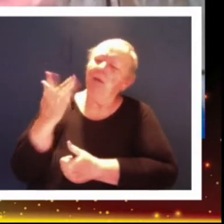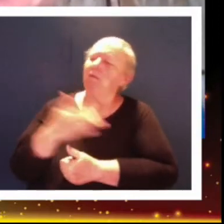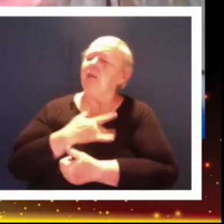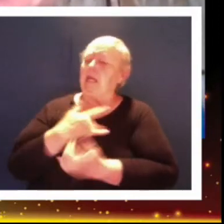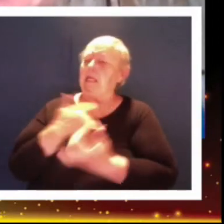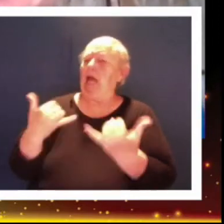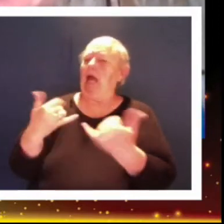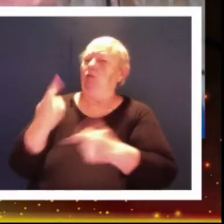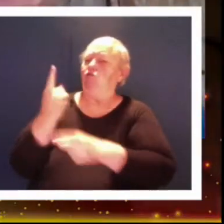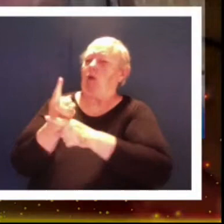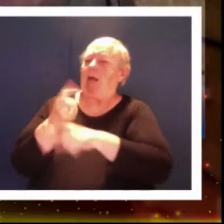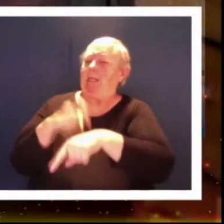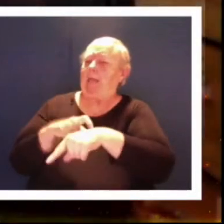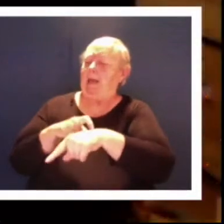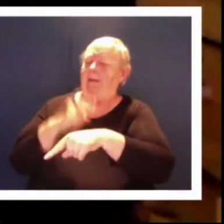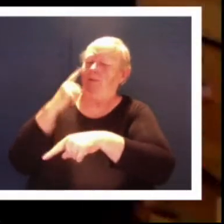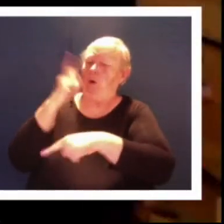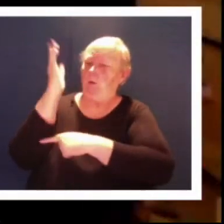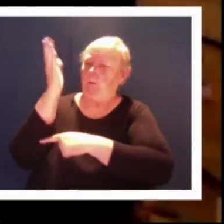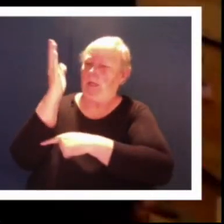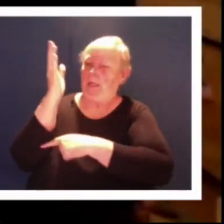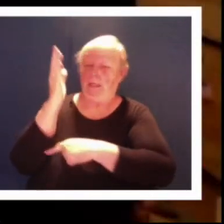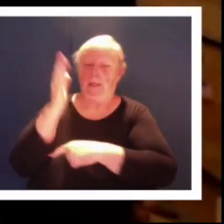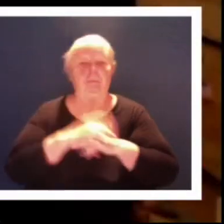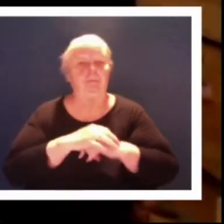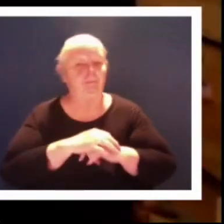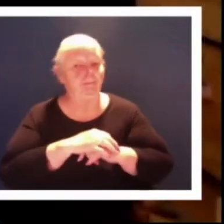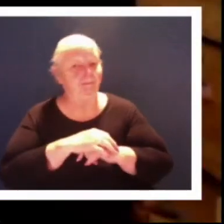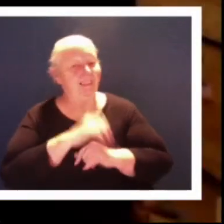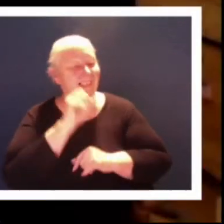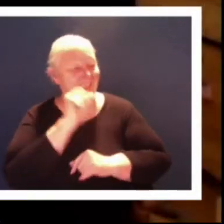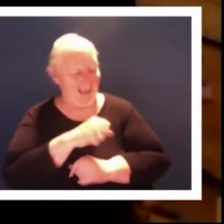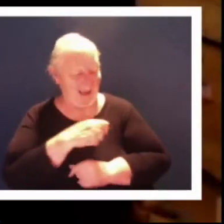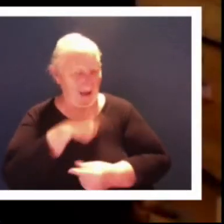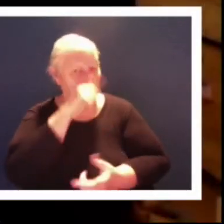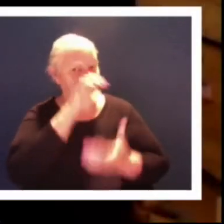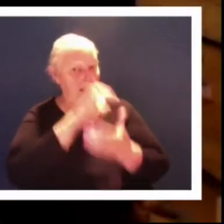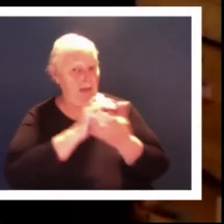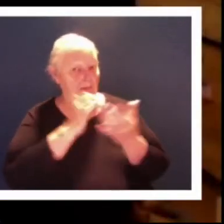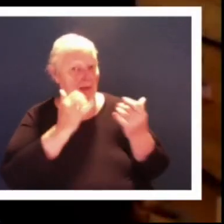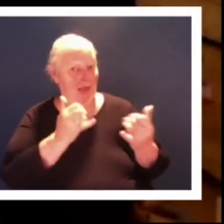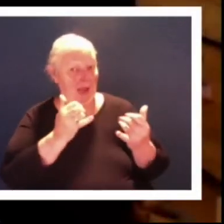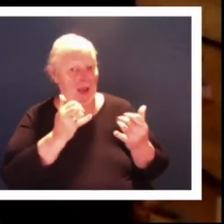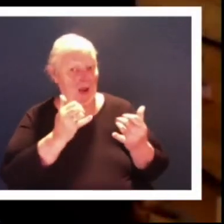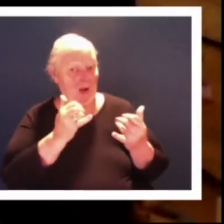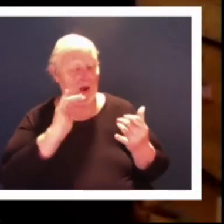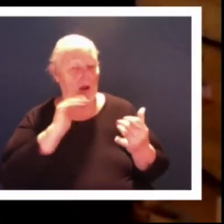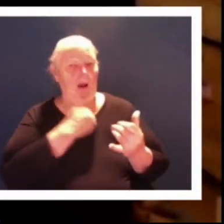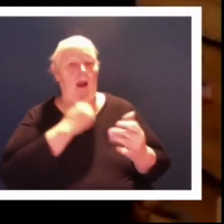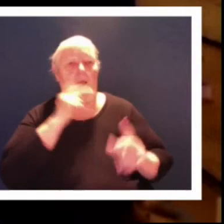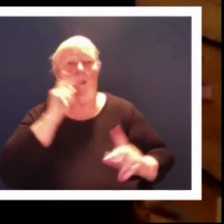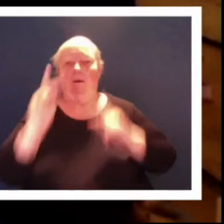Yes. I believe right now humanity has been at a tipping point for the last several years.